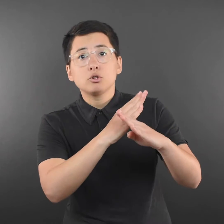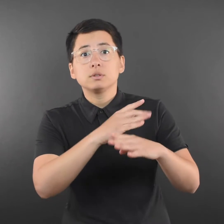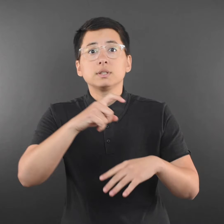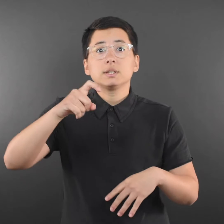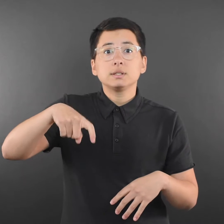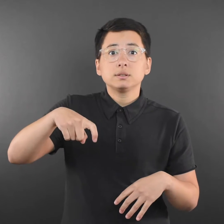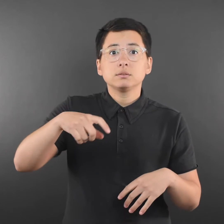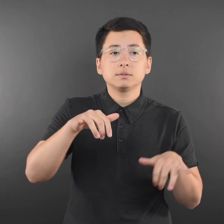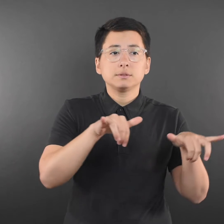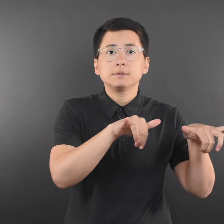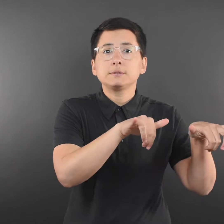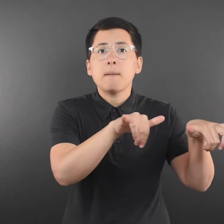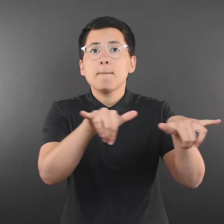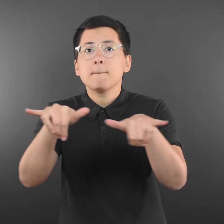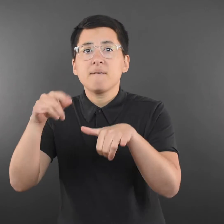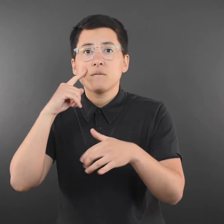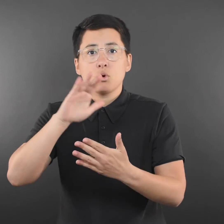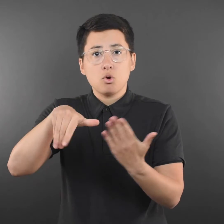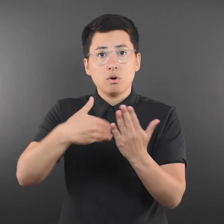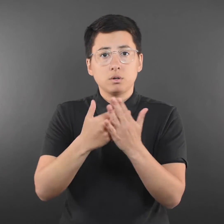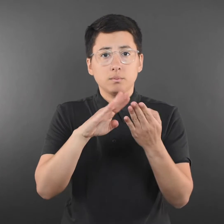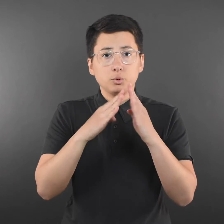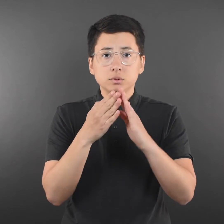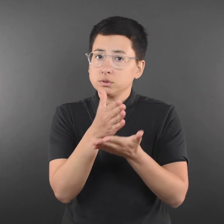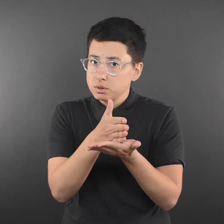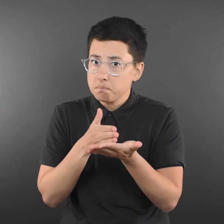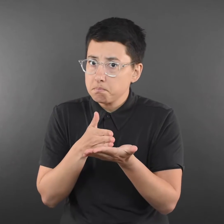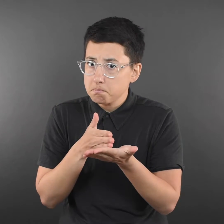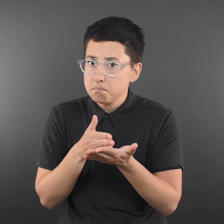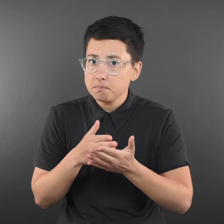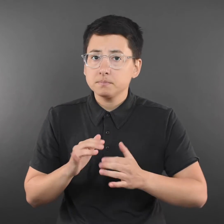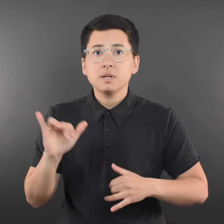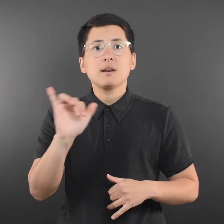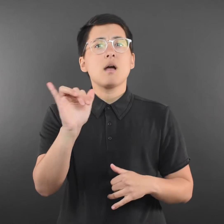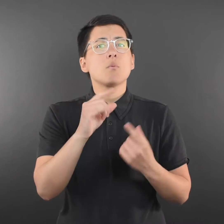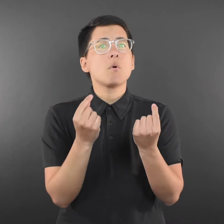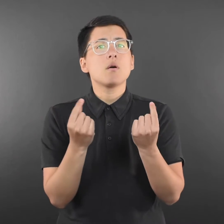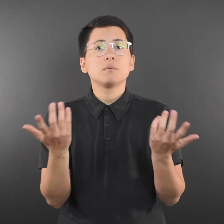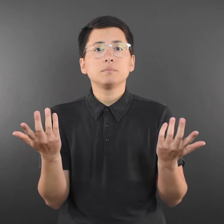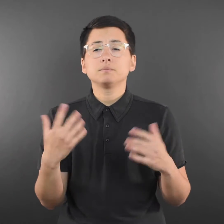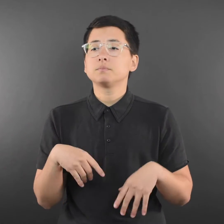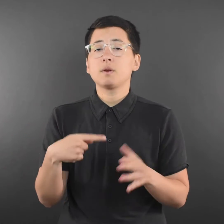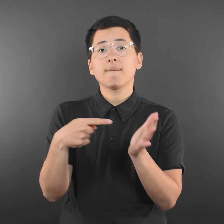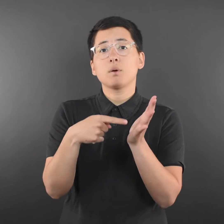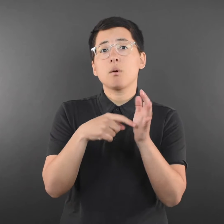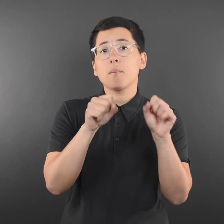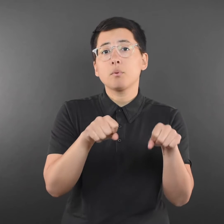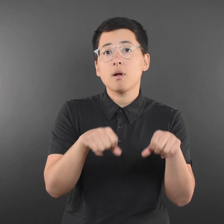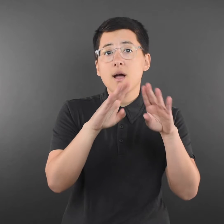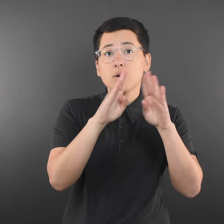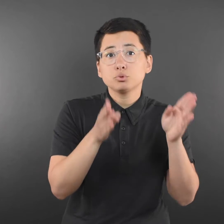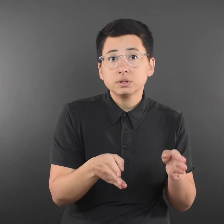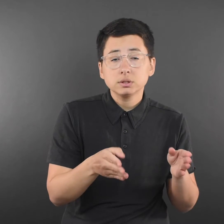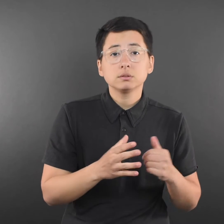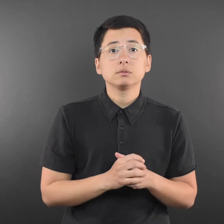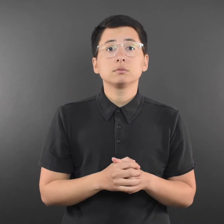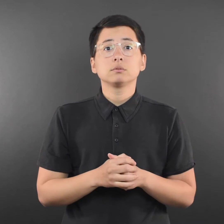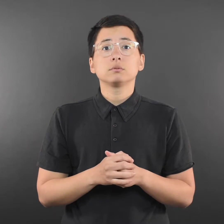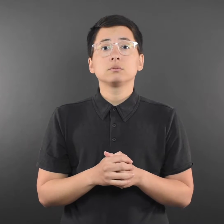Some barriers and needs are the same for all communities, such as affordable housing and health care.